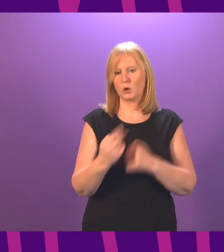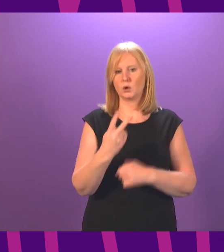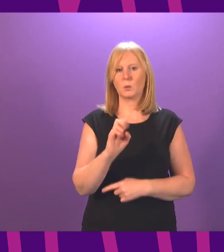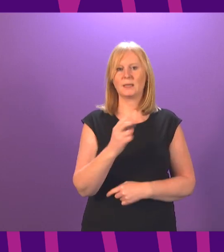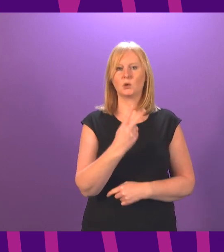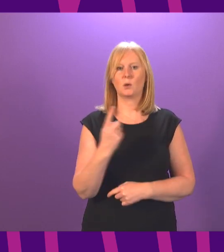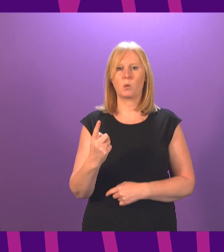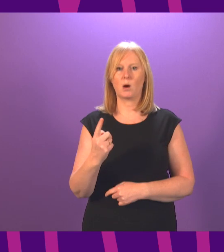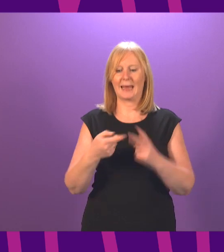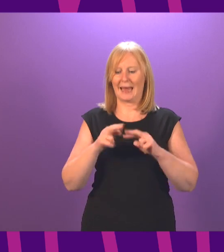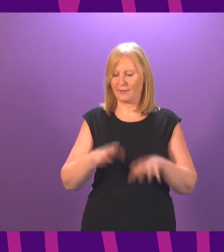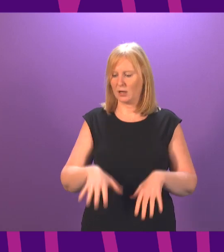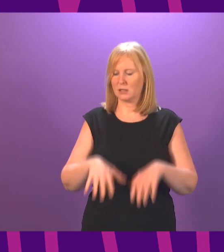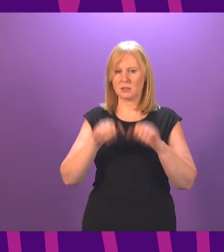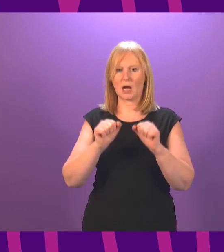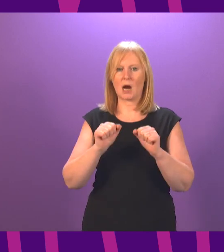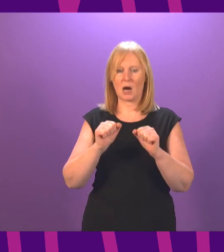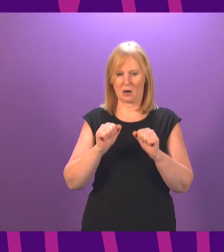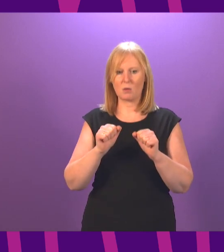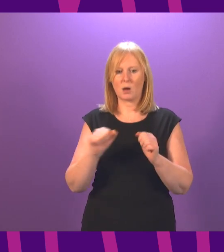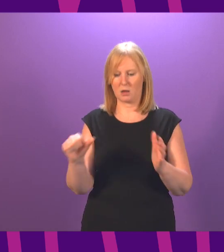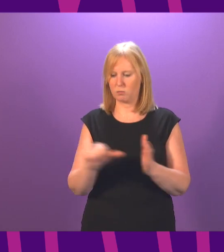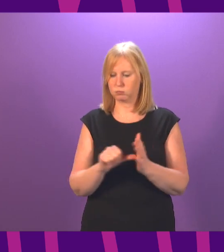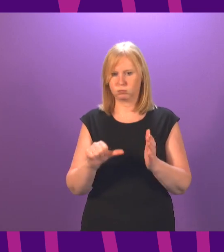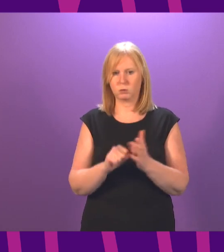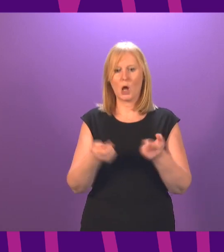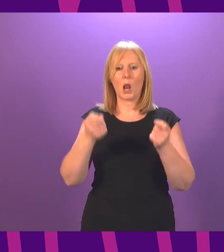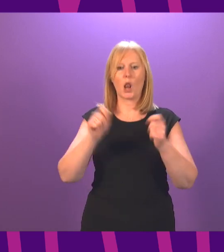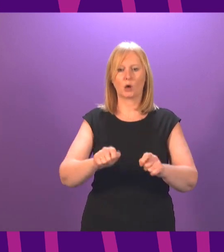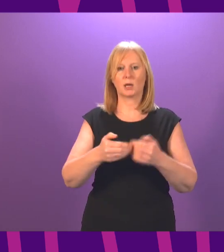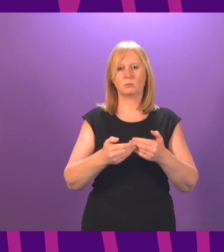in 2021 if we have to start the year with a prolonged lockdown.